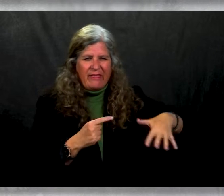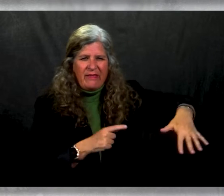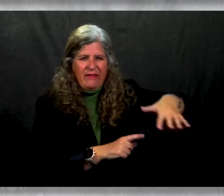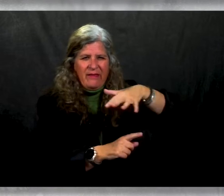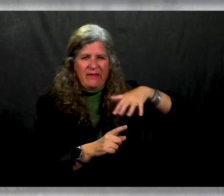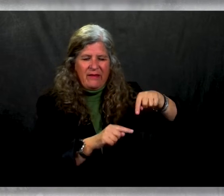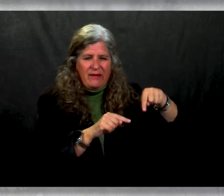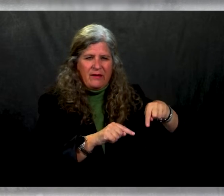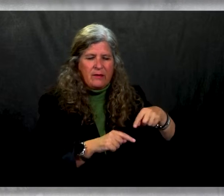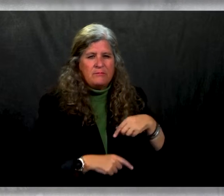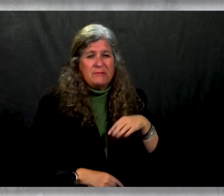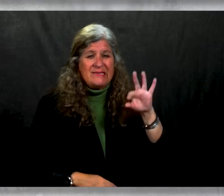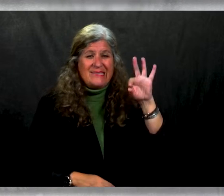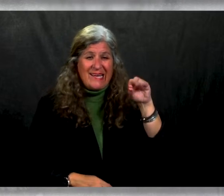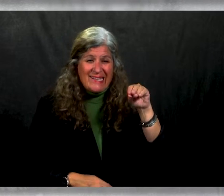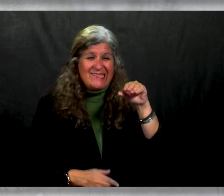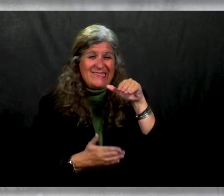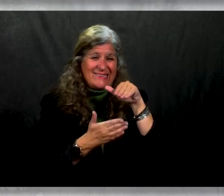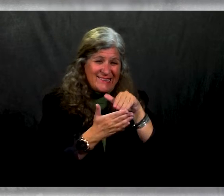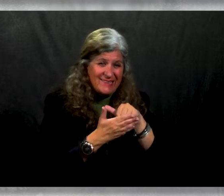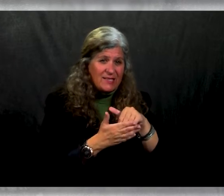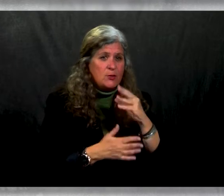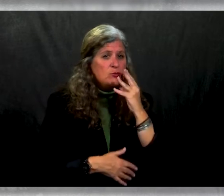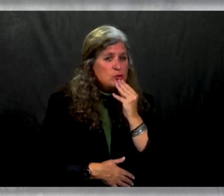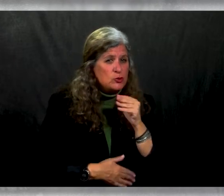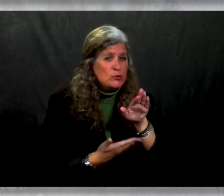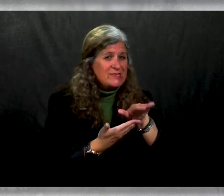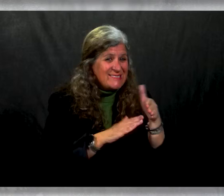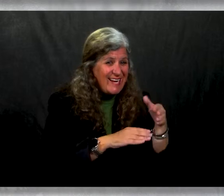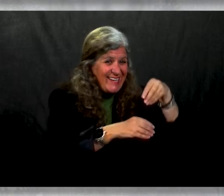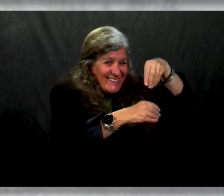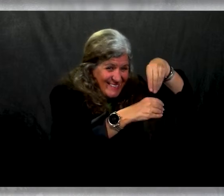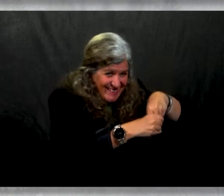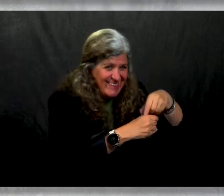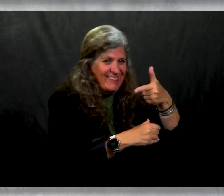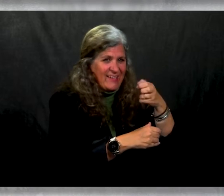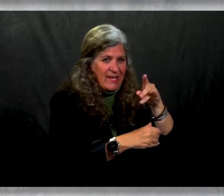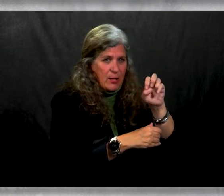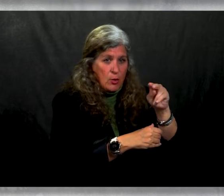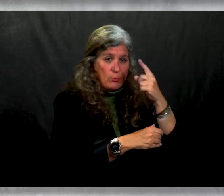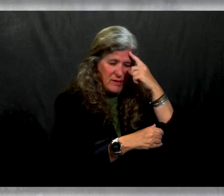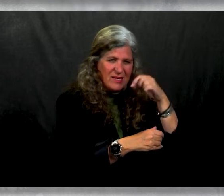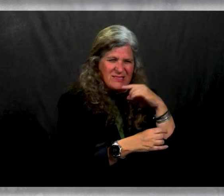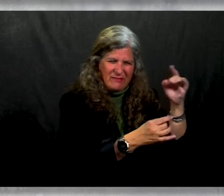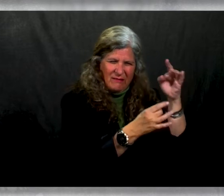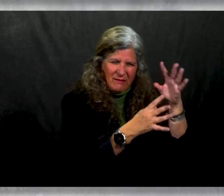Around 90,000 Jews died in the Warsaw ghetto from the conditions imposed on them here